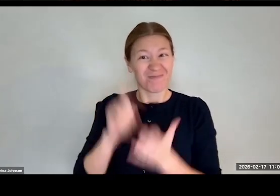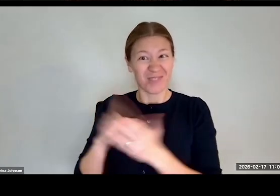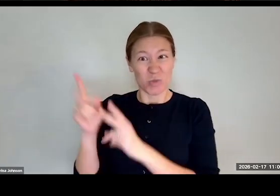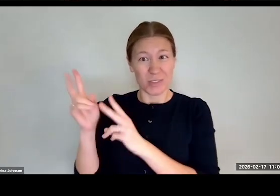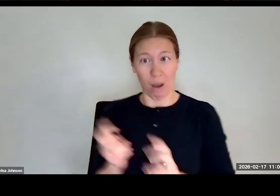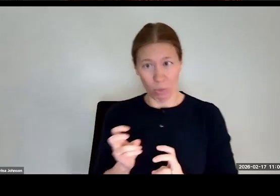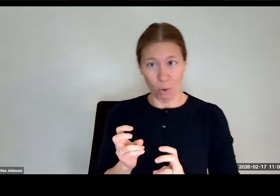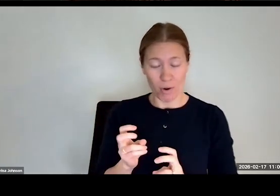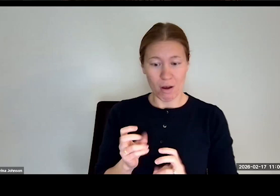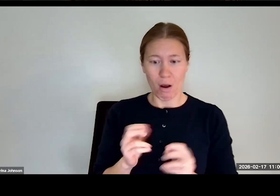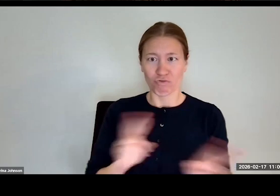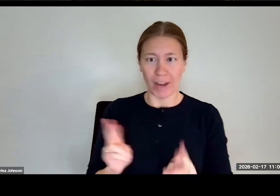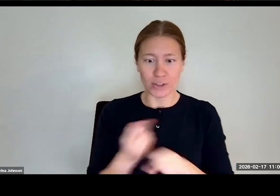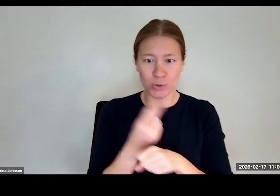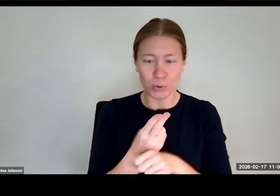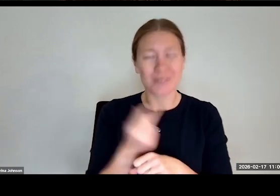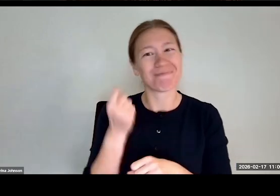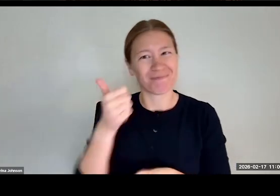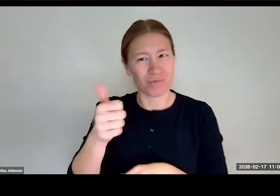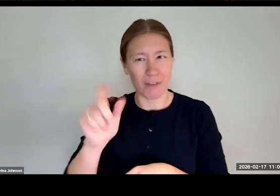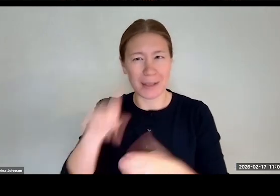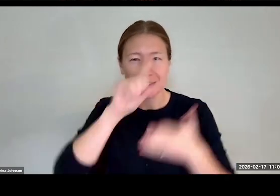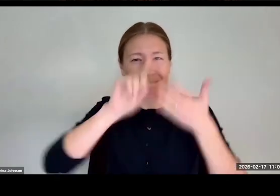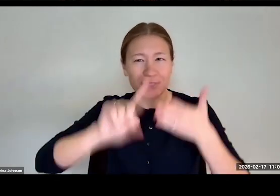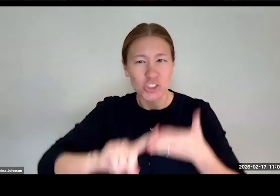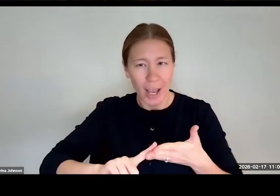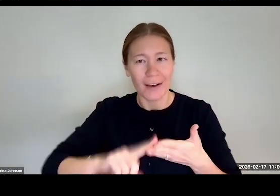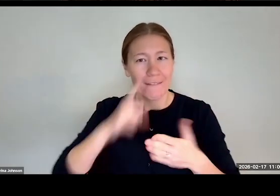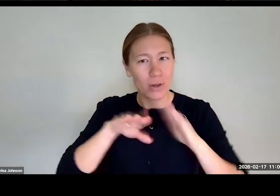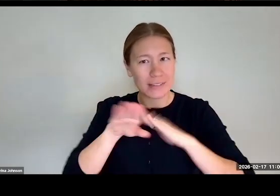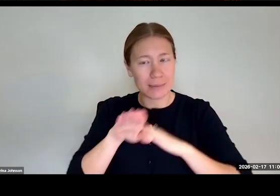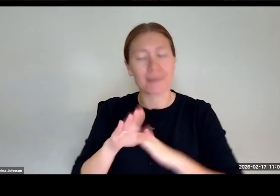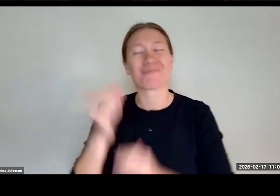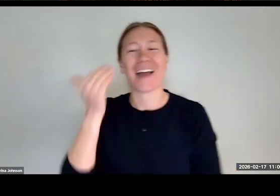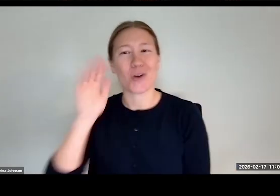that you are checking those four accessibility. I know VP Comms is making a lot of efforts around digital accessibility